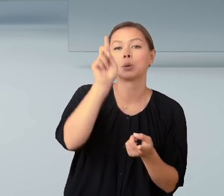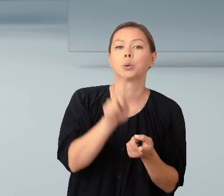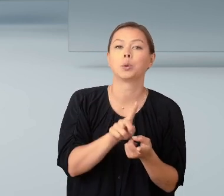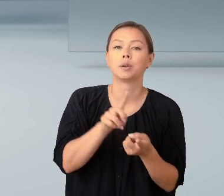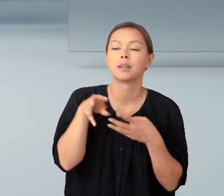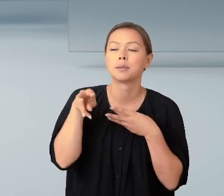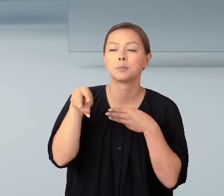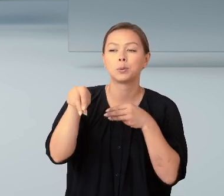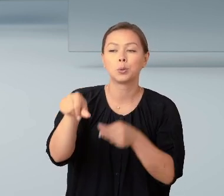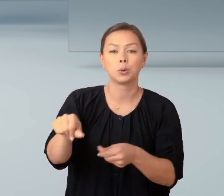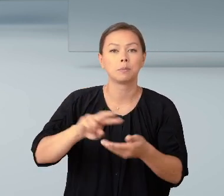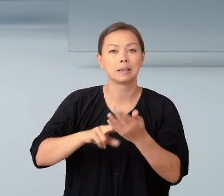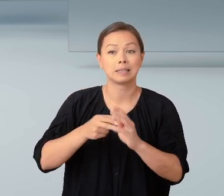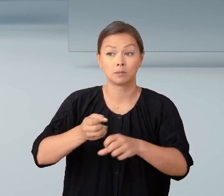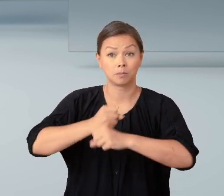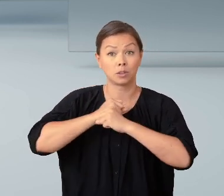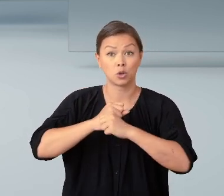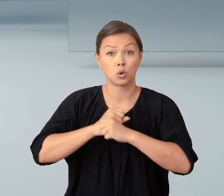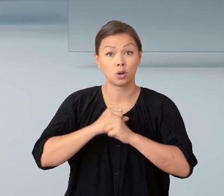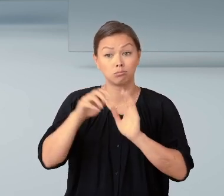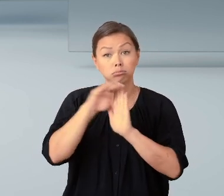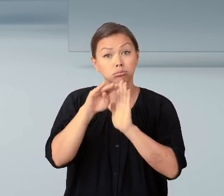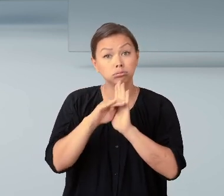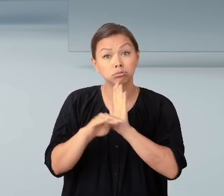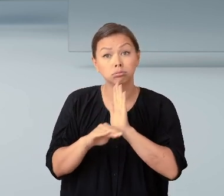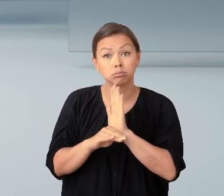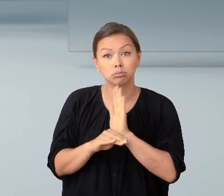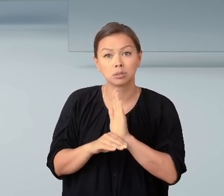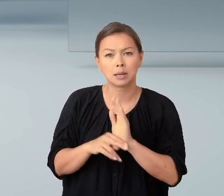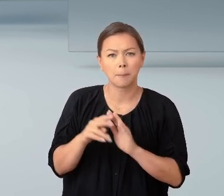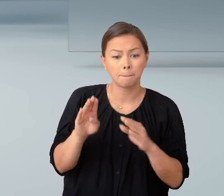security protocols, ensuring the secure management of both business